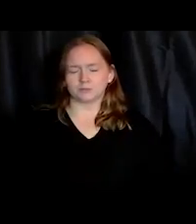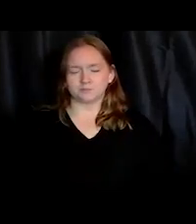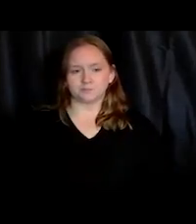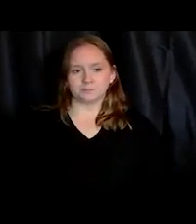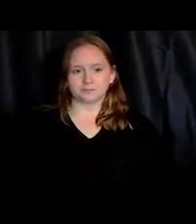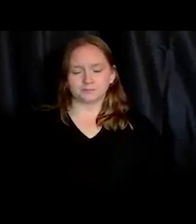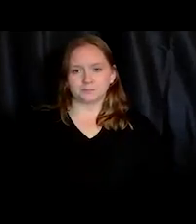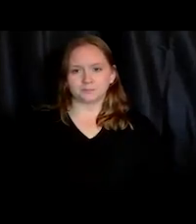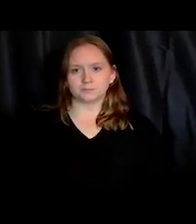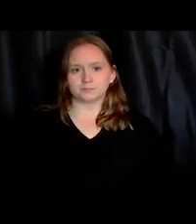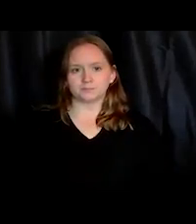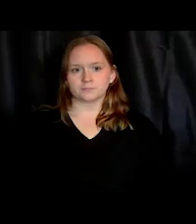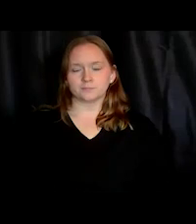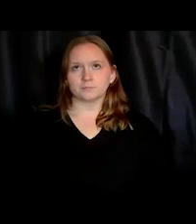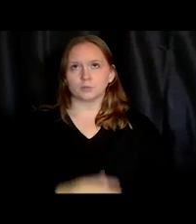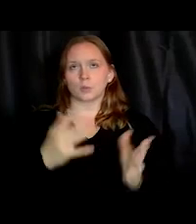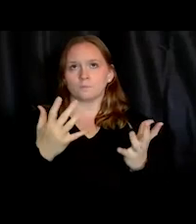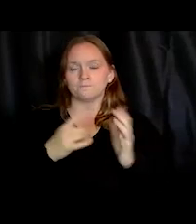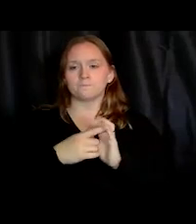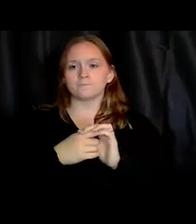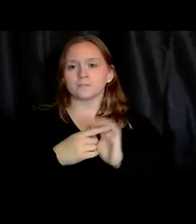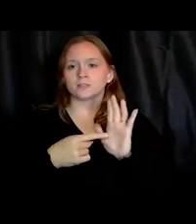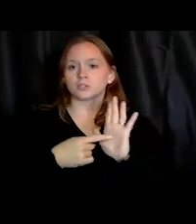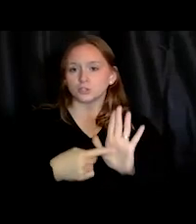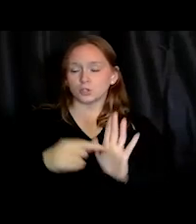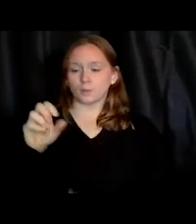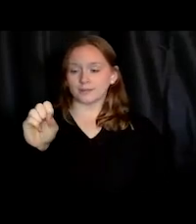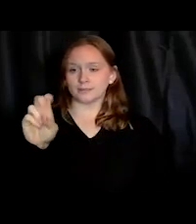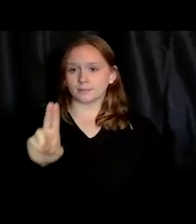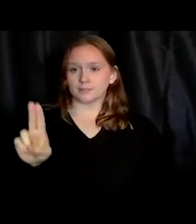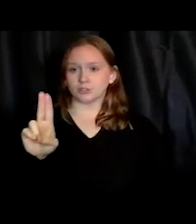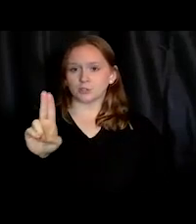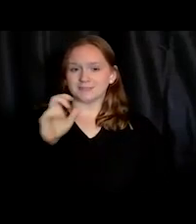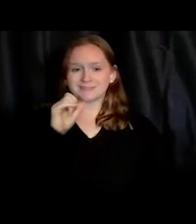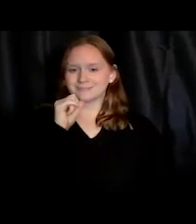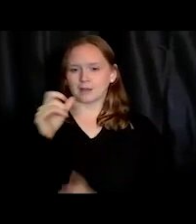In order to show that someone's substance use is not material to their disability,